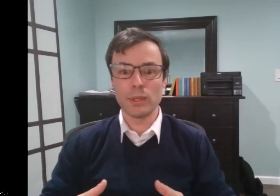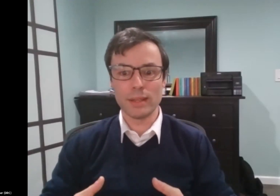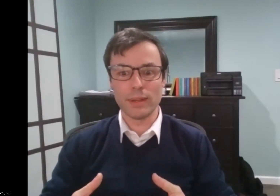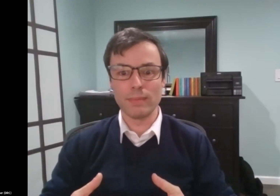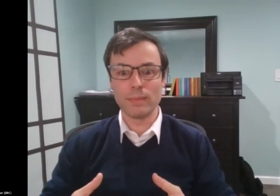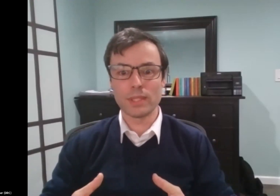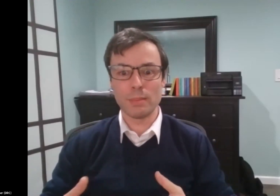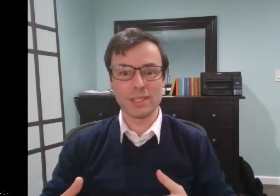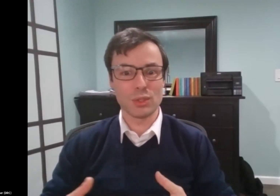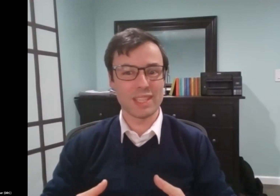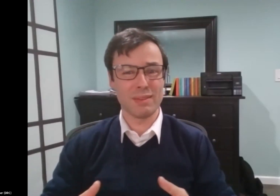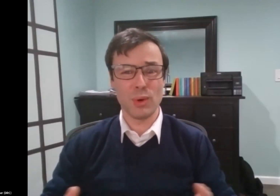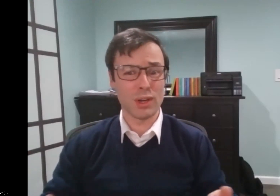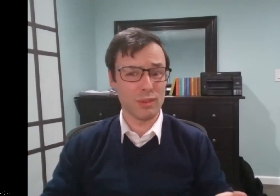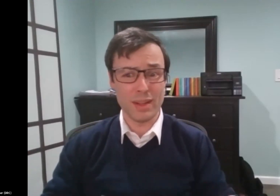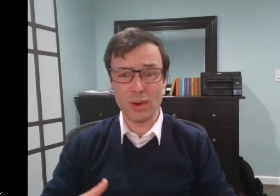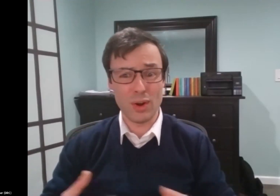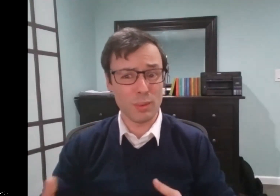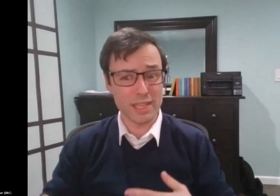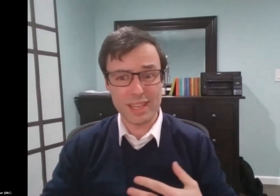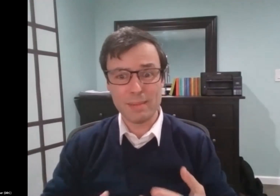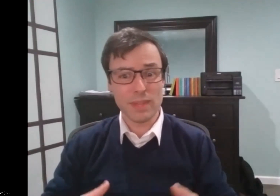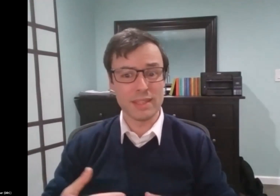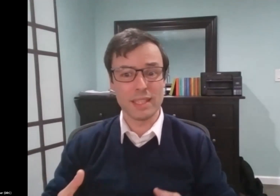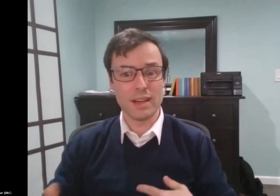patient's room and there are other restrictions around